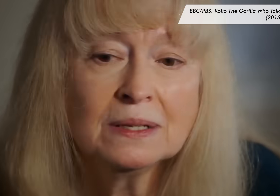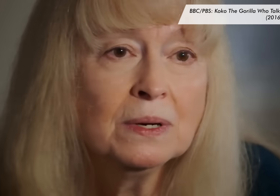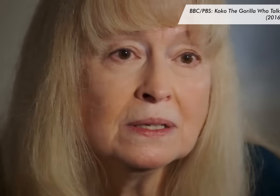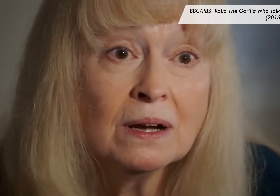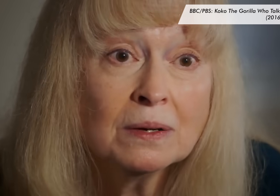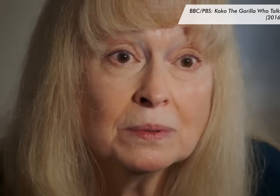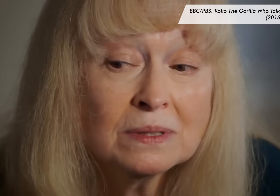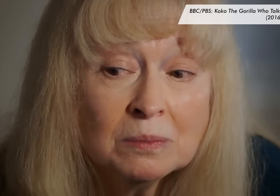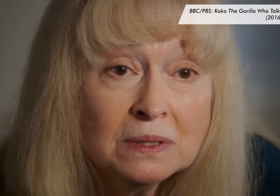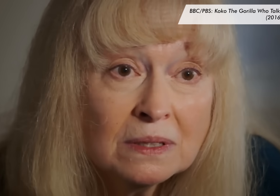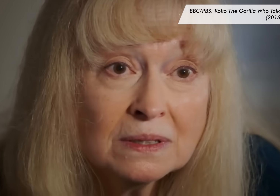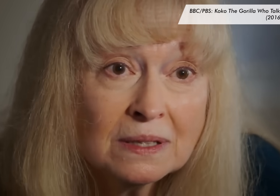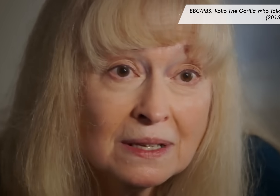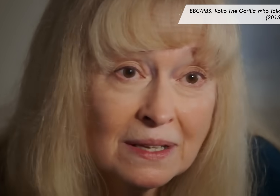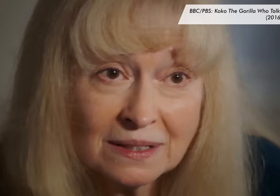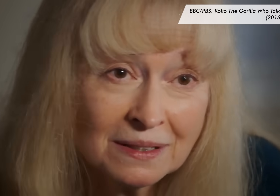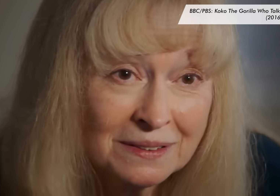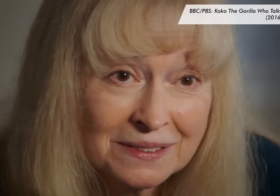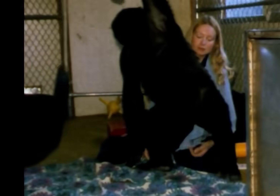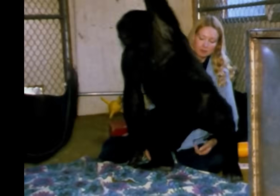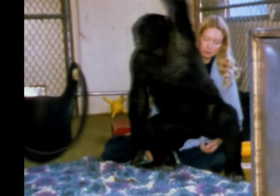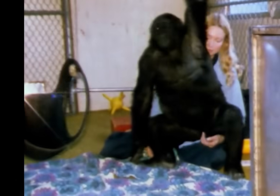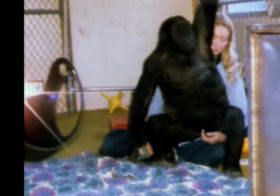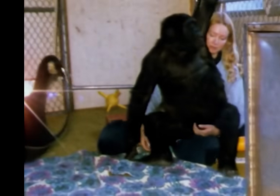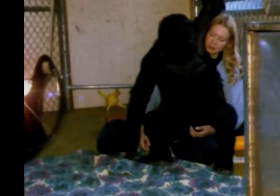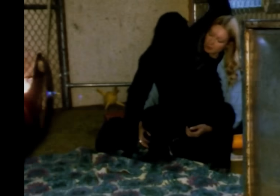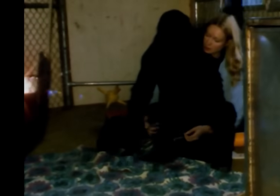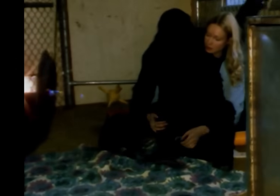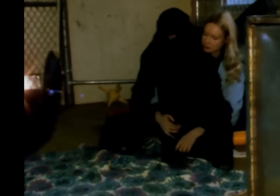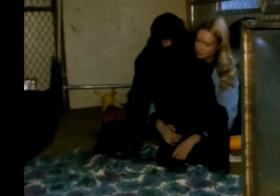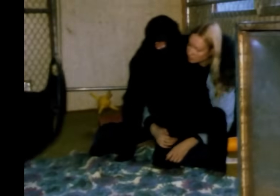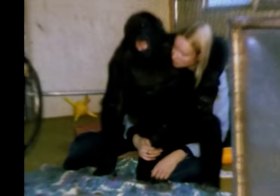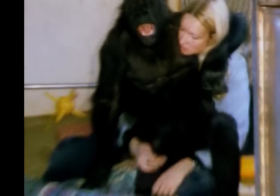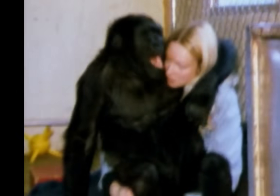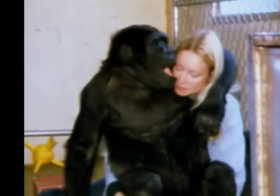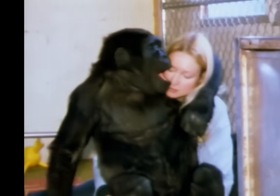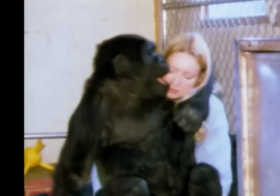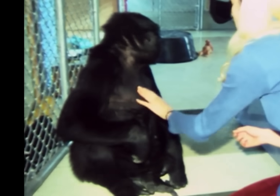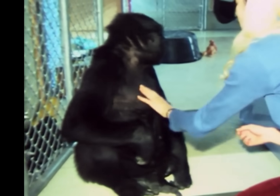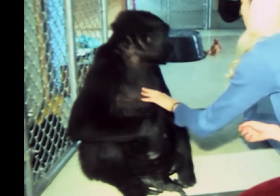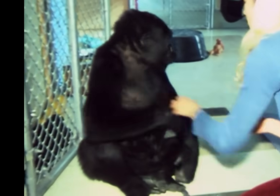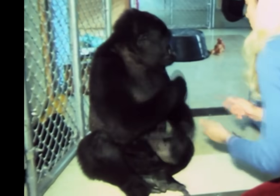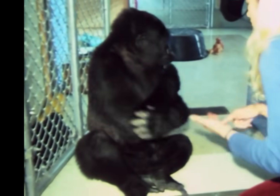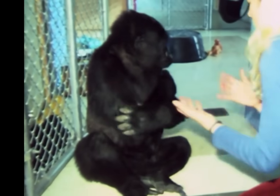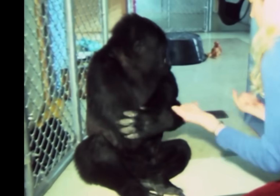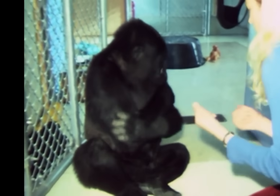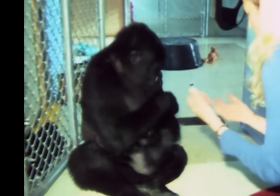they wanna talk with someone they like . [SOUP:] But the closeness Patterson says is necessary means that the caregiver is